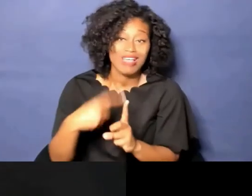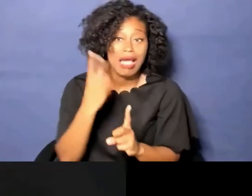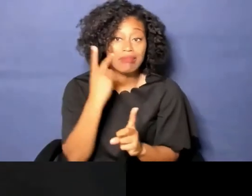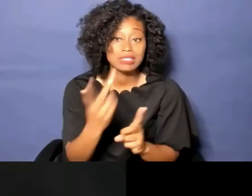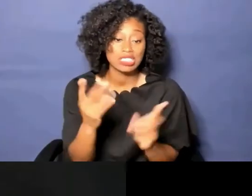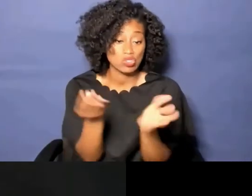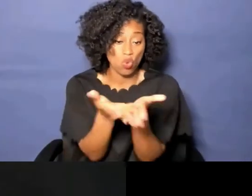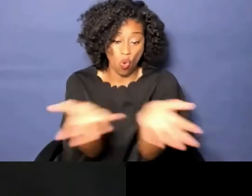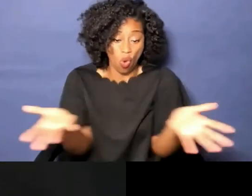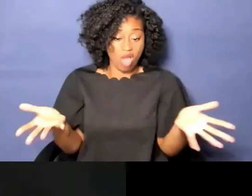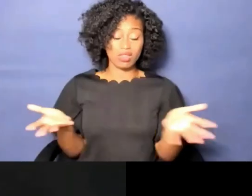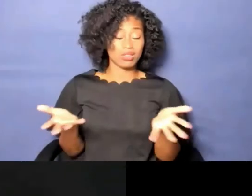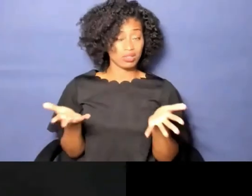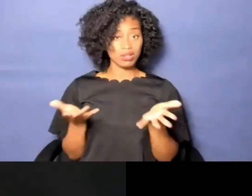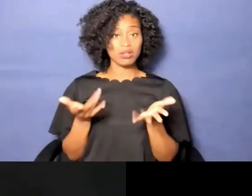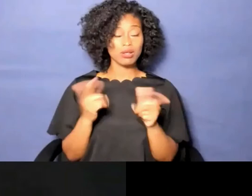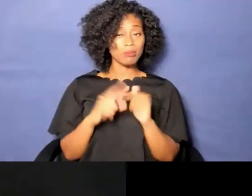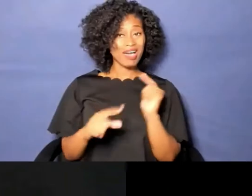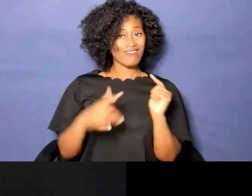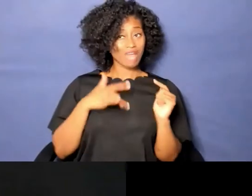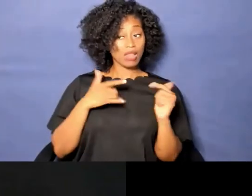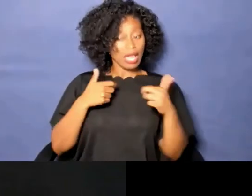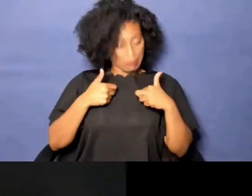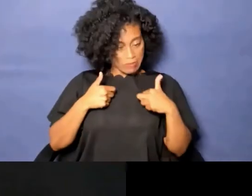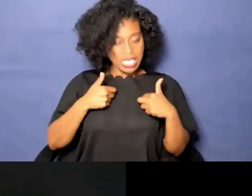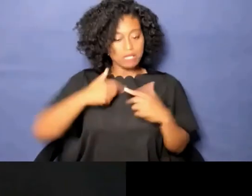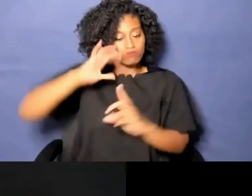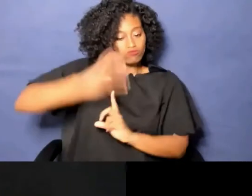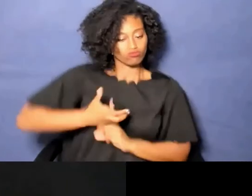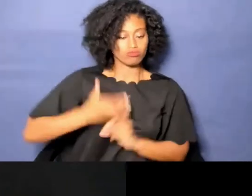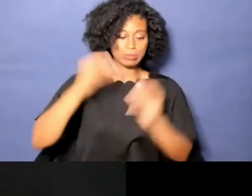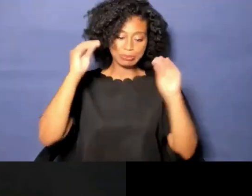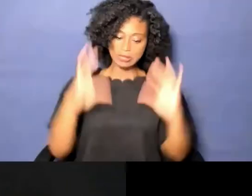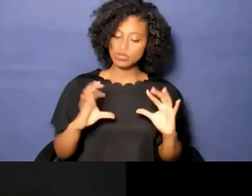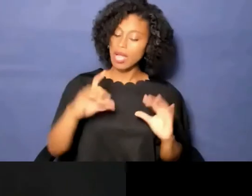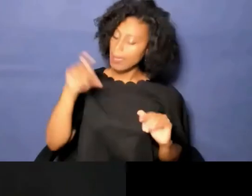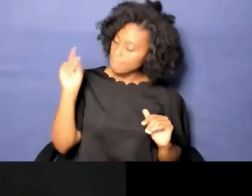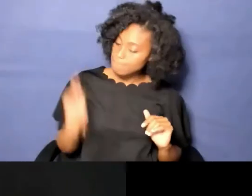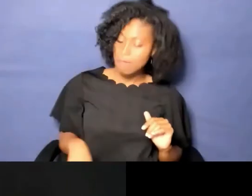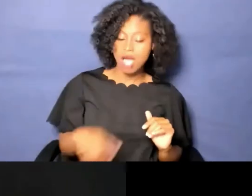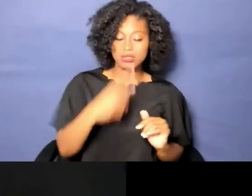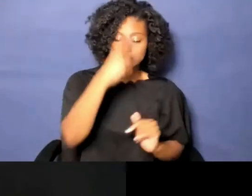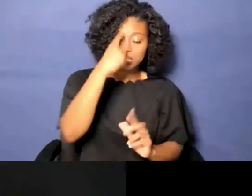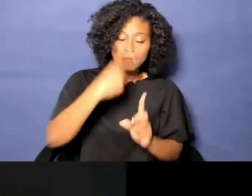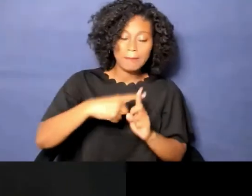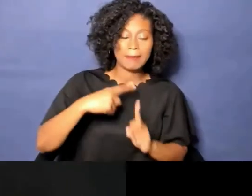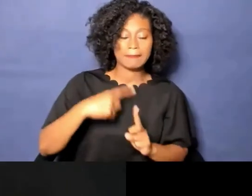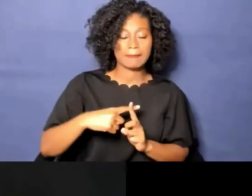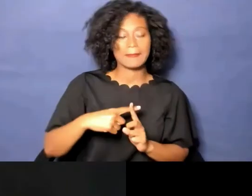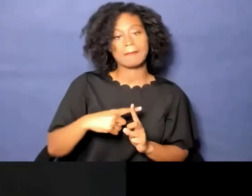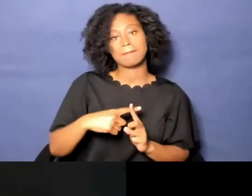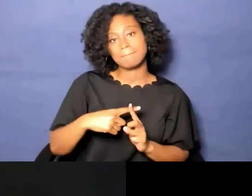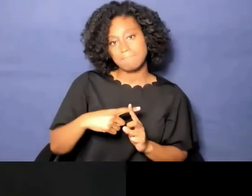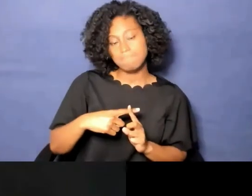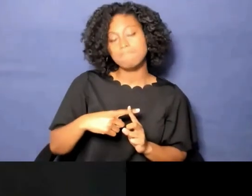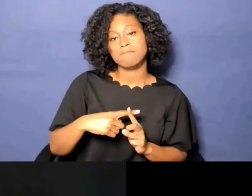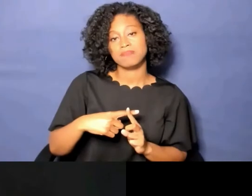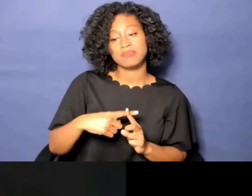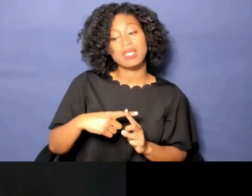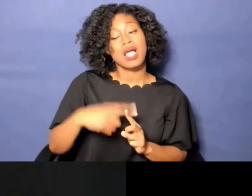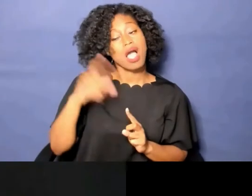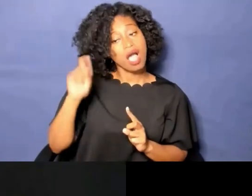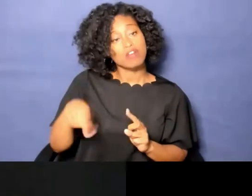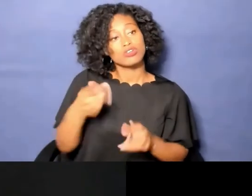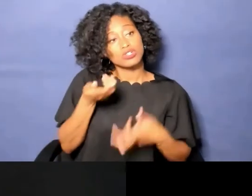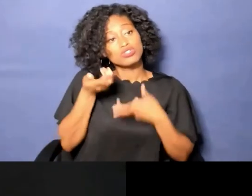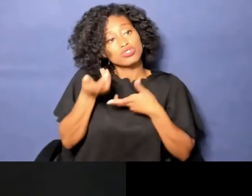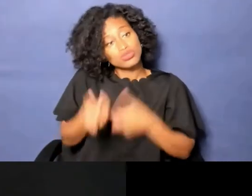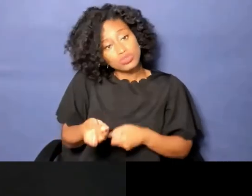but feel as an educator I have to be optimistic. Can I have to put my trust in the youth of the